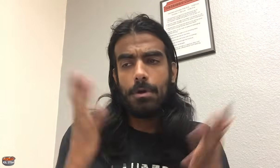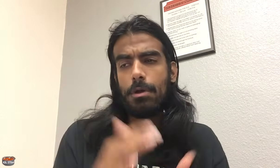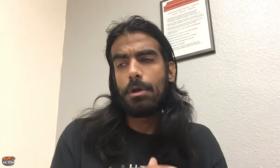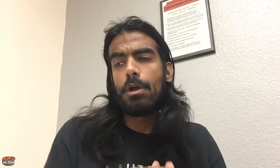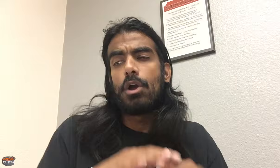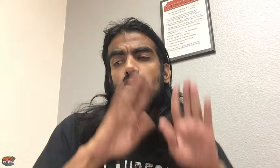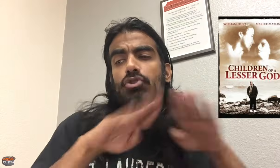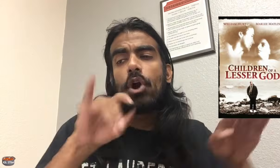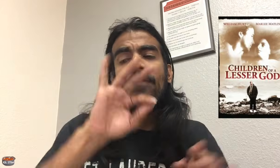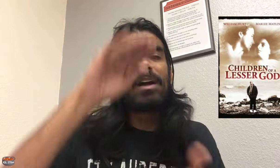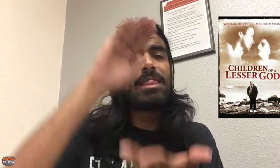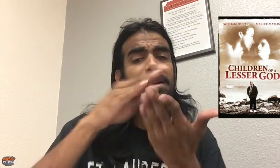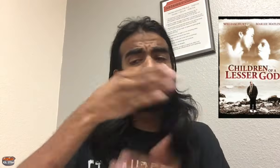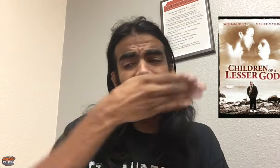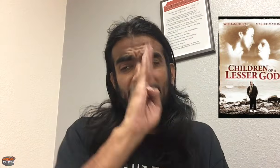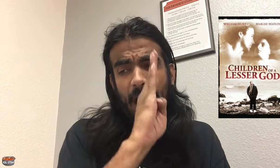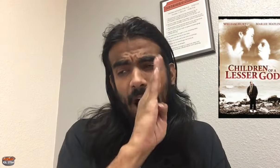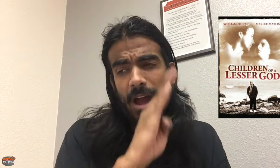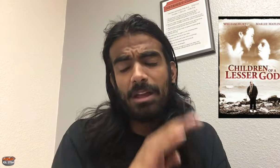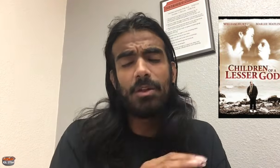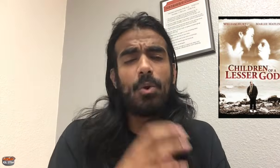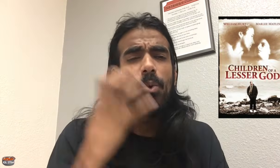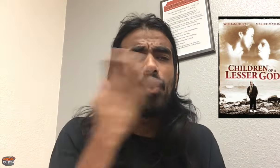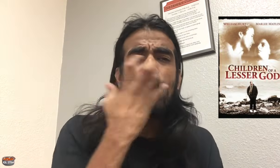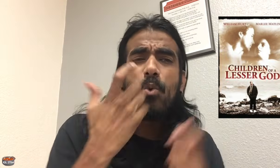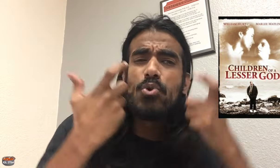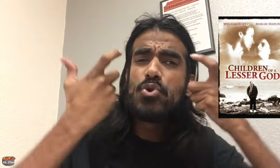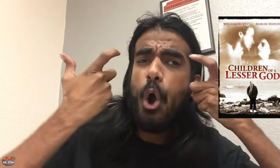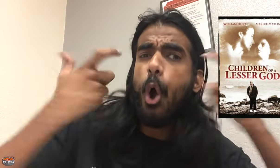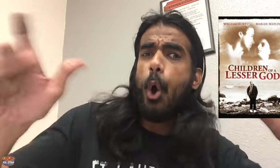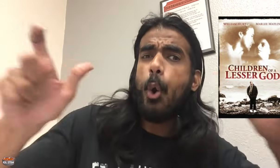for Deaf audiences and that's because there was a movie called